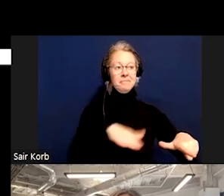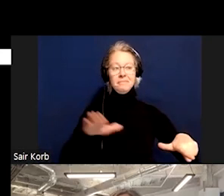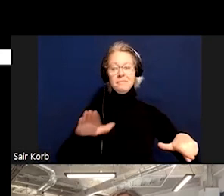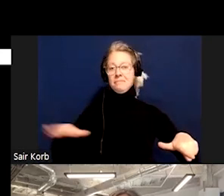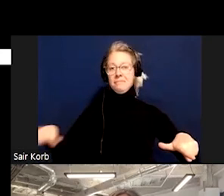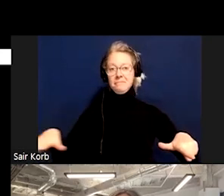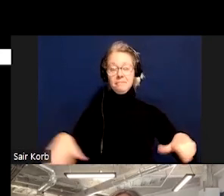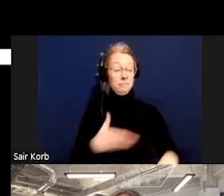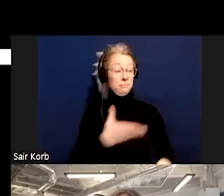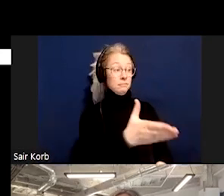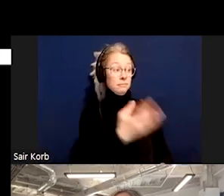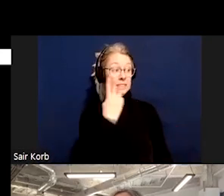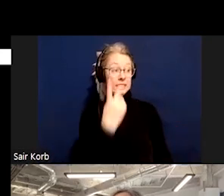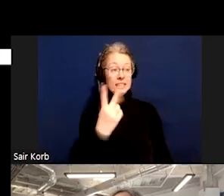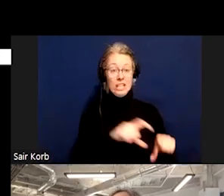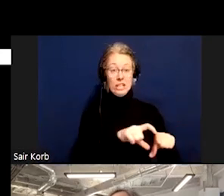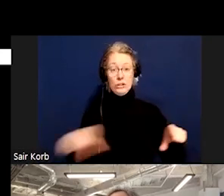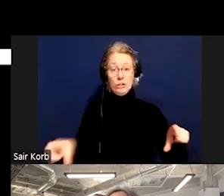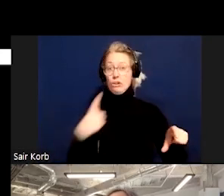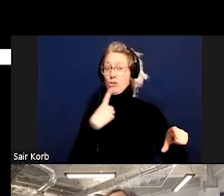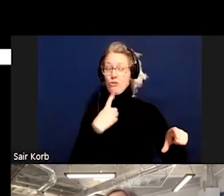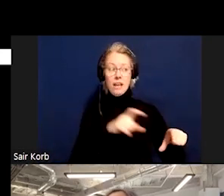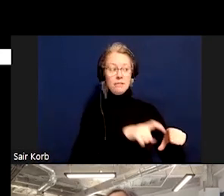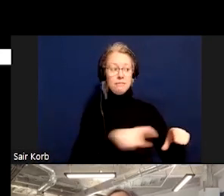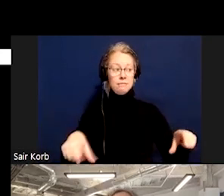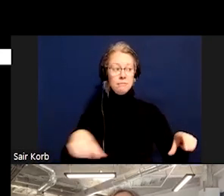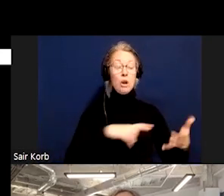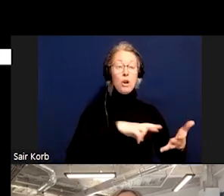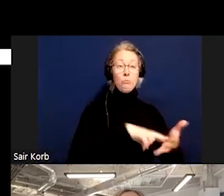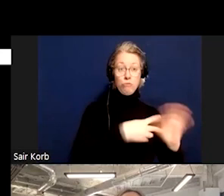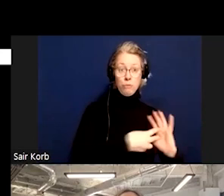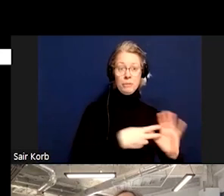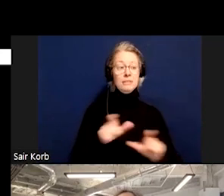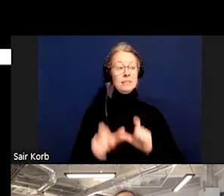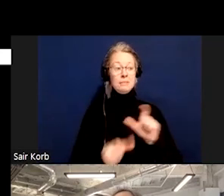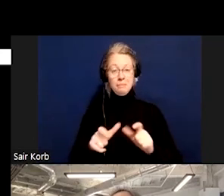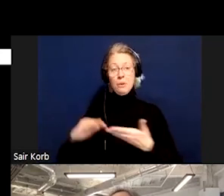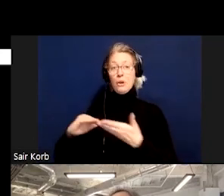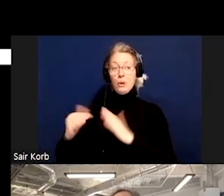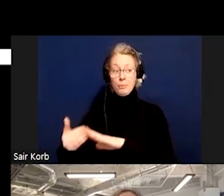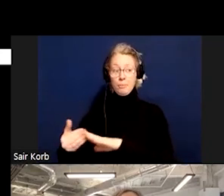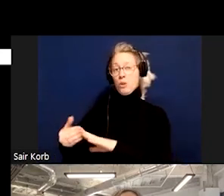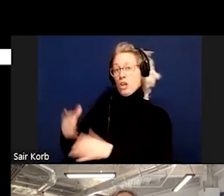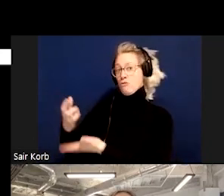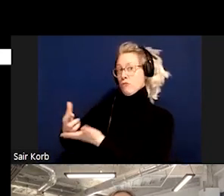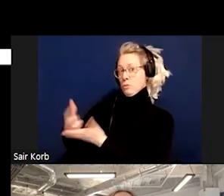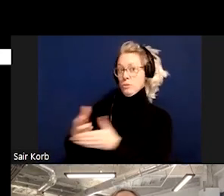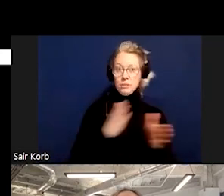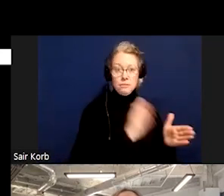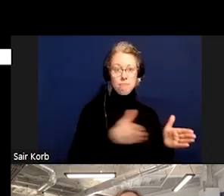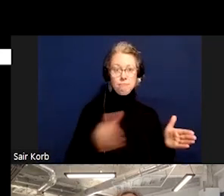they appear in that red band that goes right across the centre and the descriptions thereof.